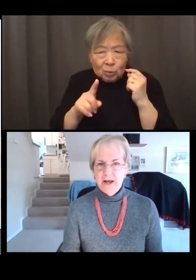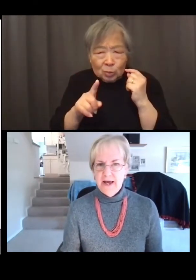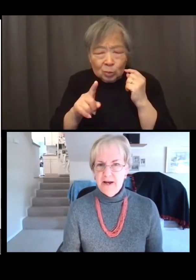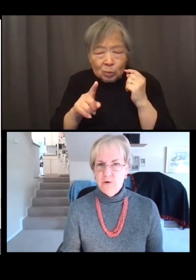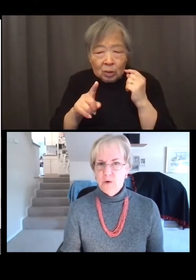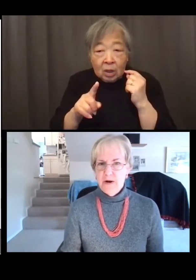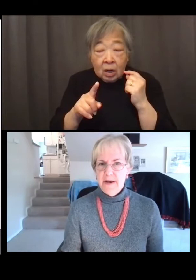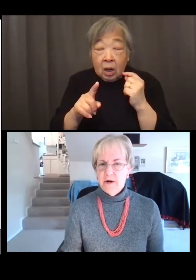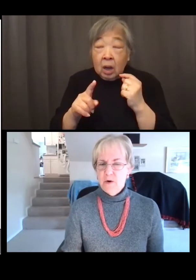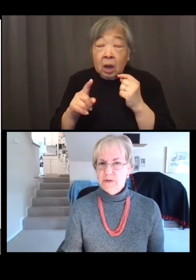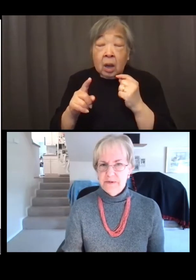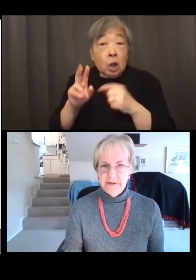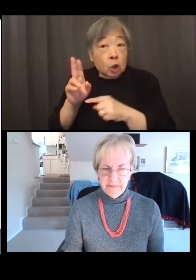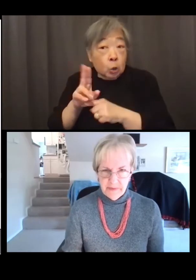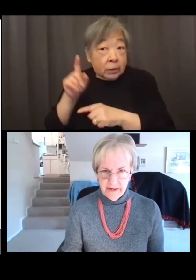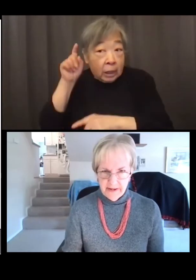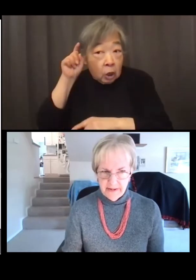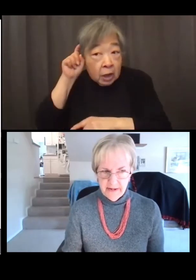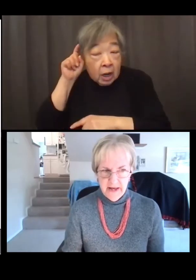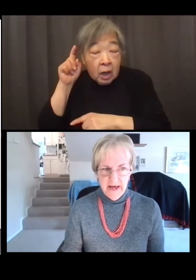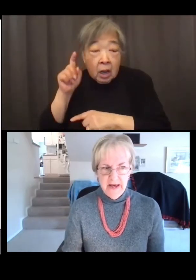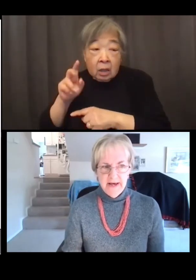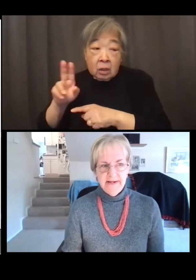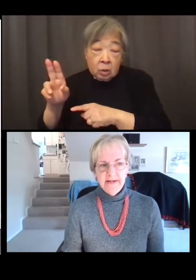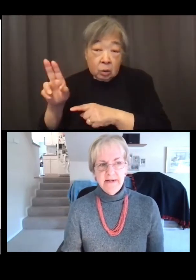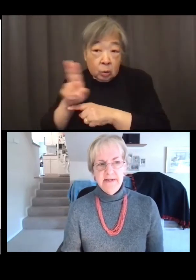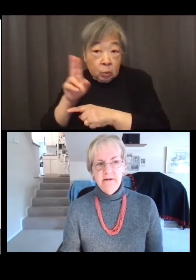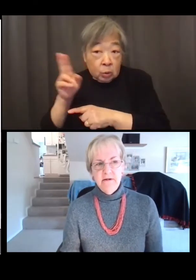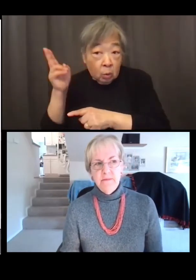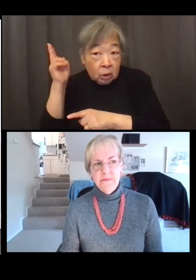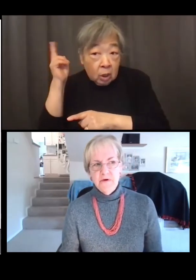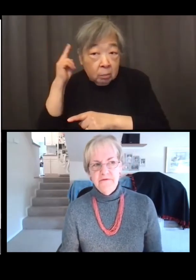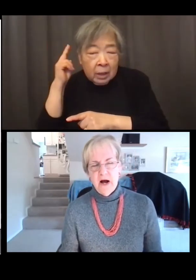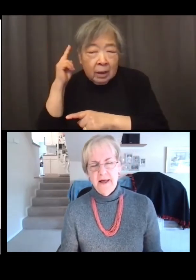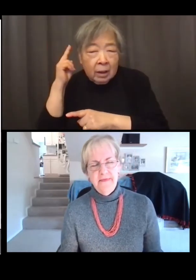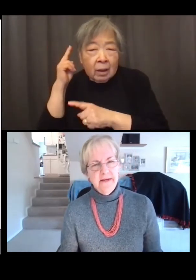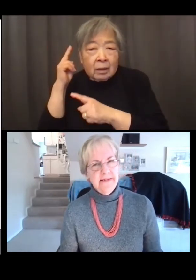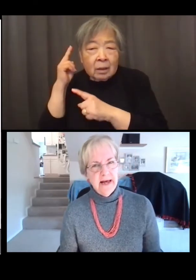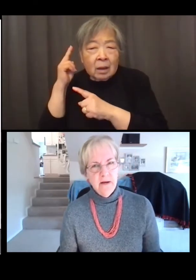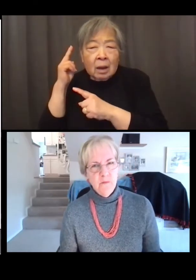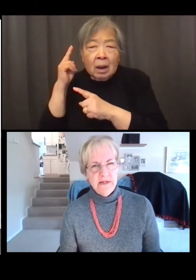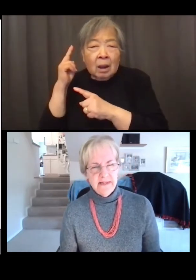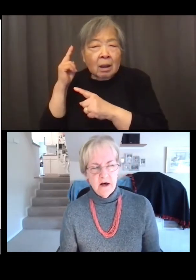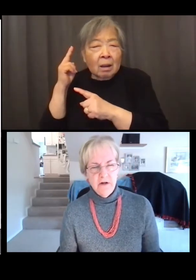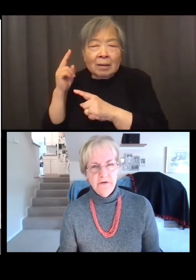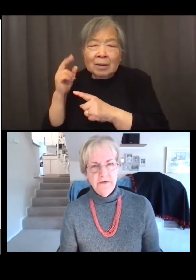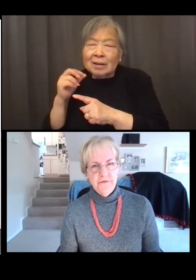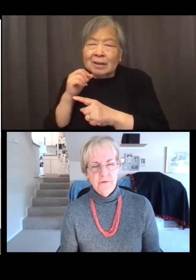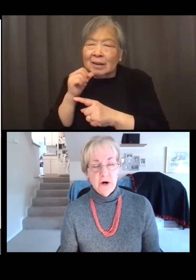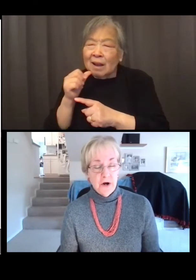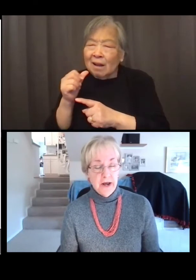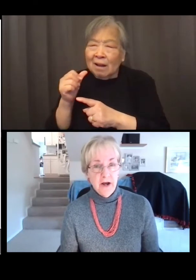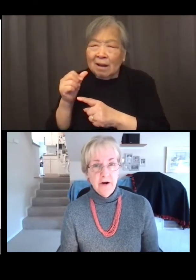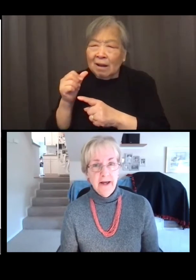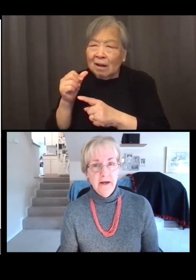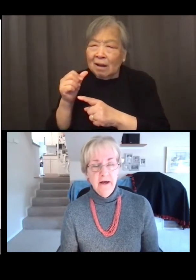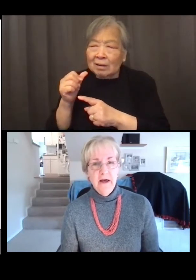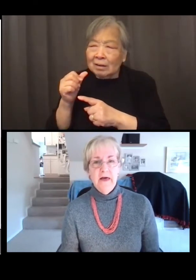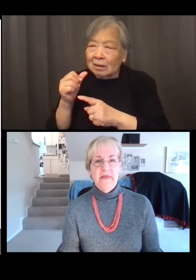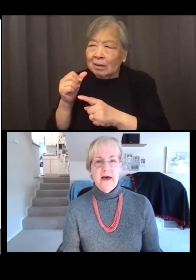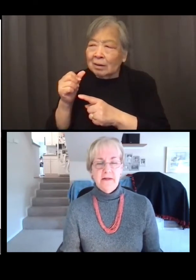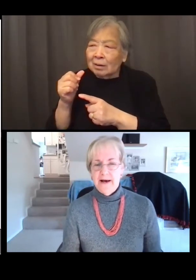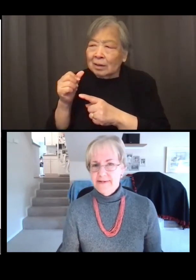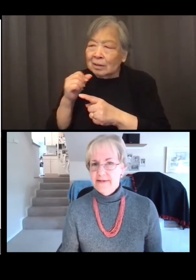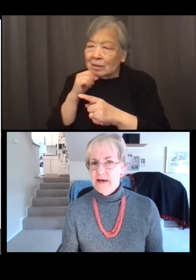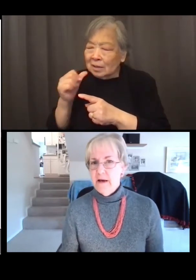aid or a cochlear implant, it doesn't provide the same result for hearing that glasses can